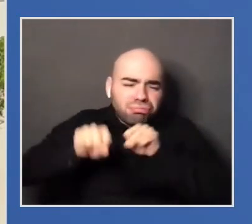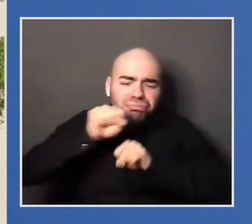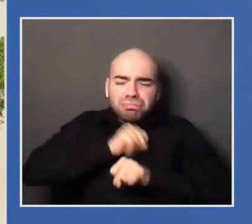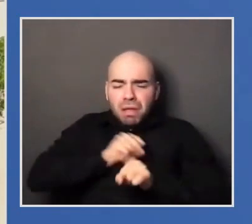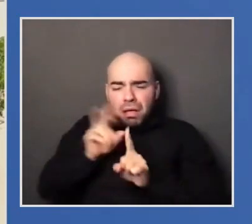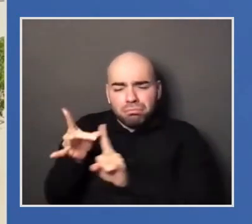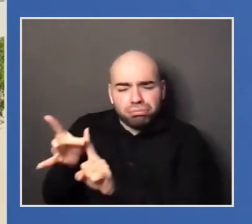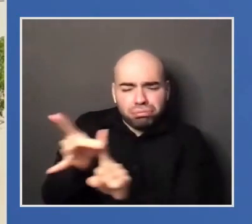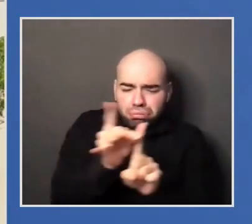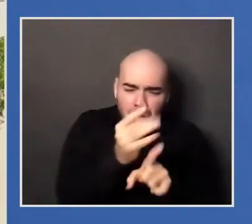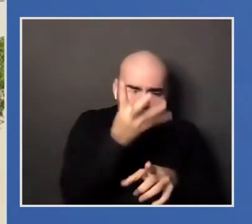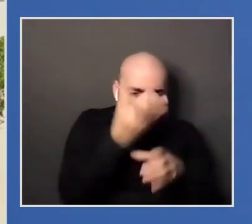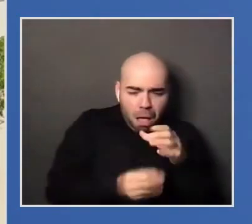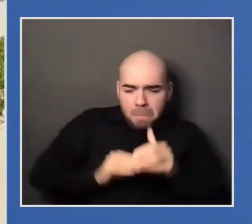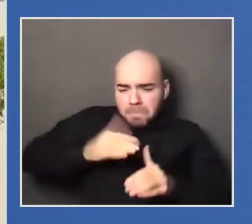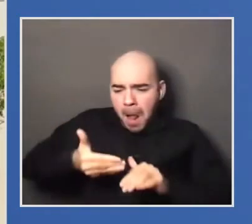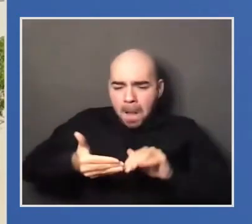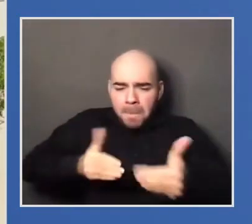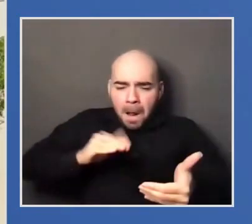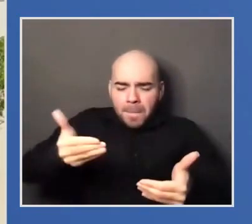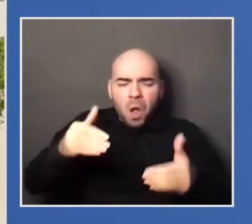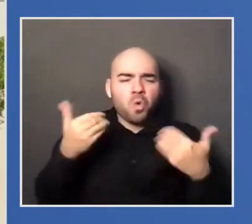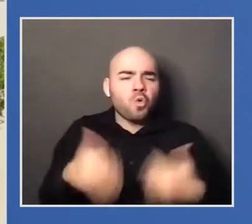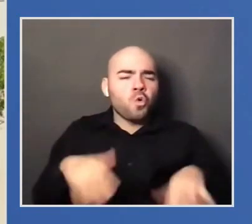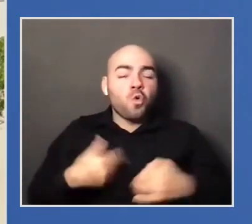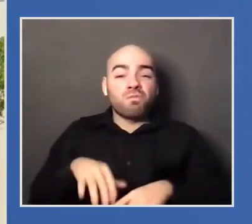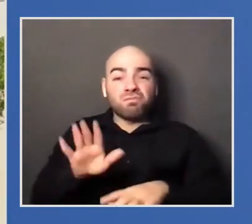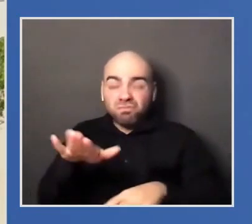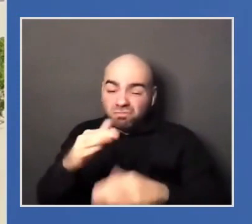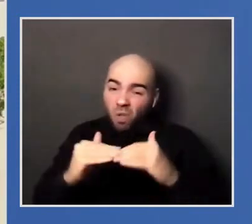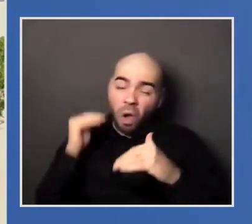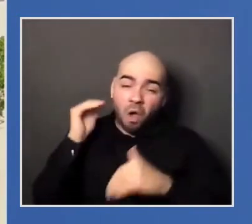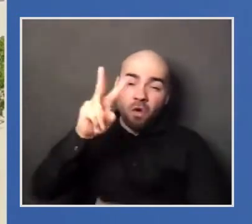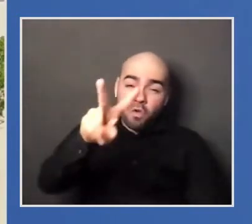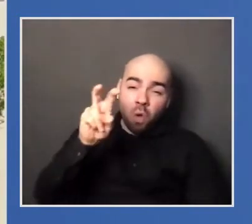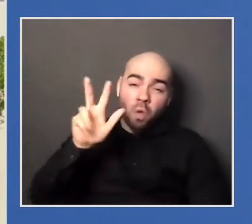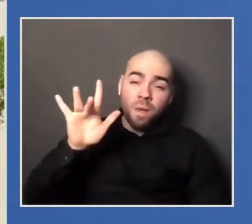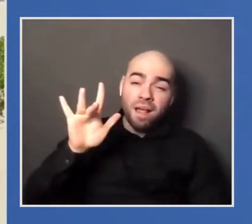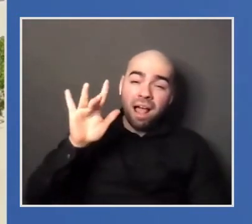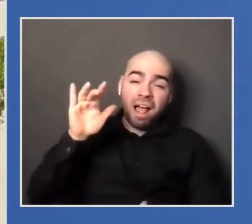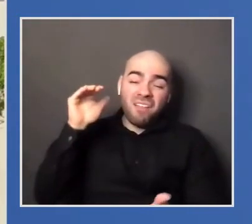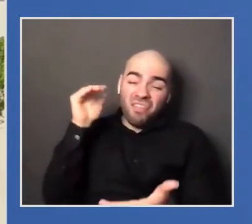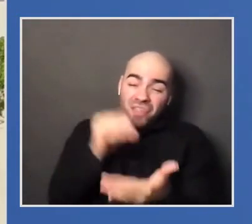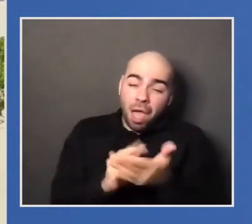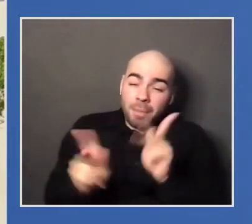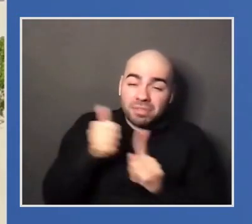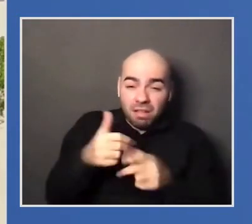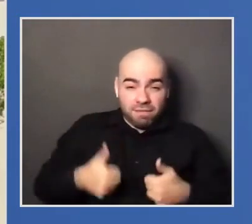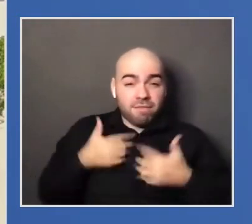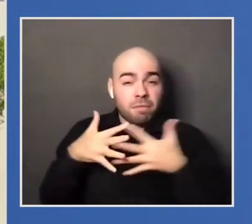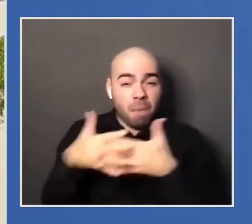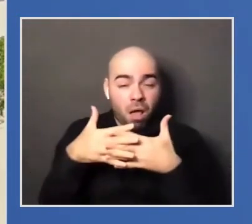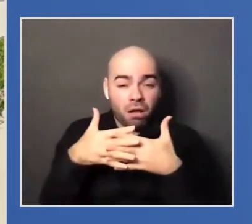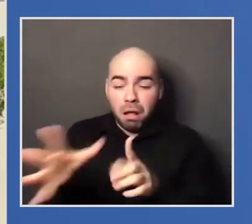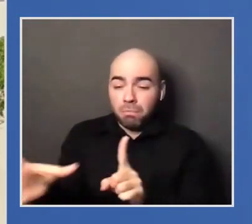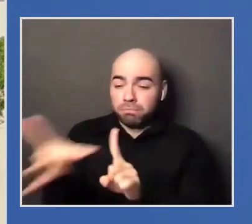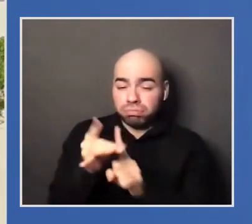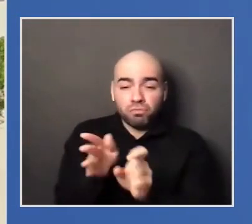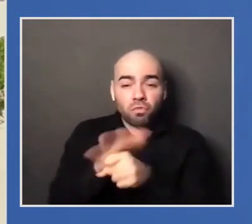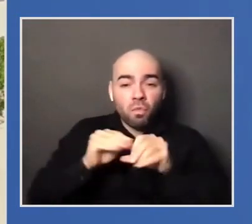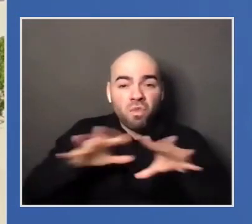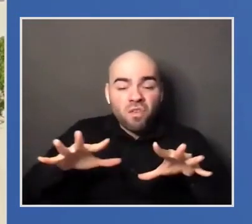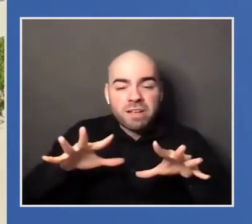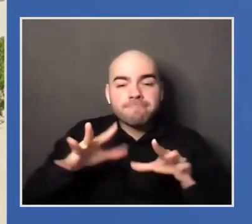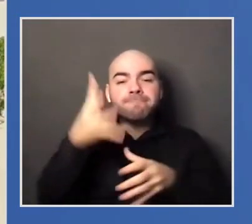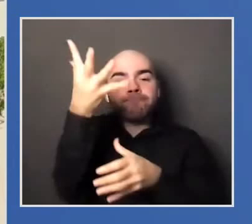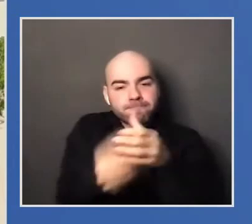COMBATING CLIMATE CHANGE MEANS